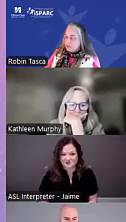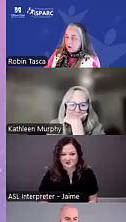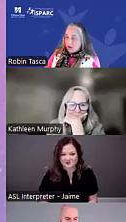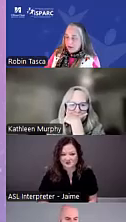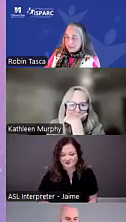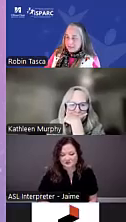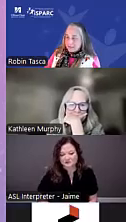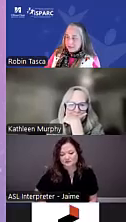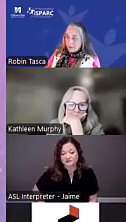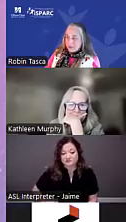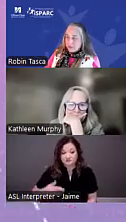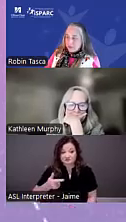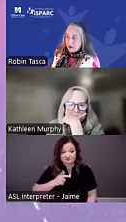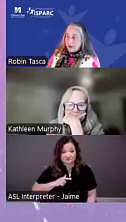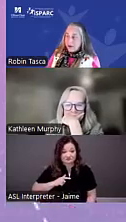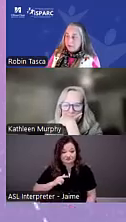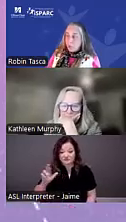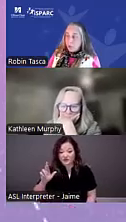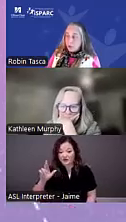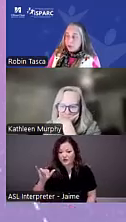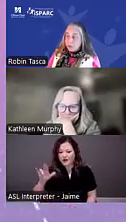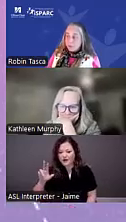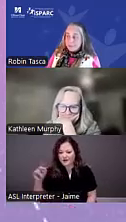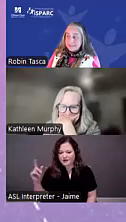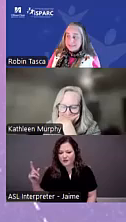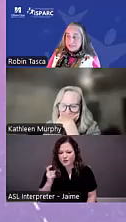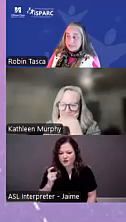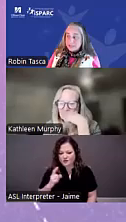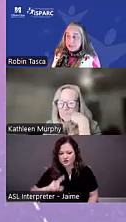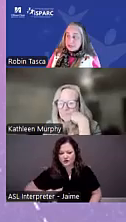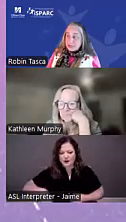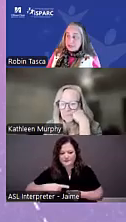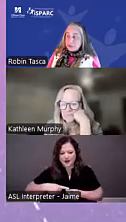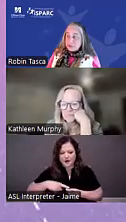It looks like Ryan's asking a question on a report or a presentation.